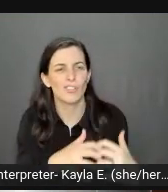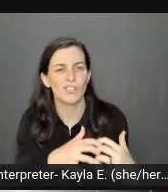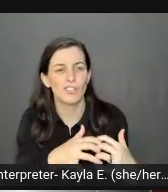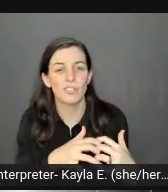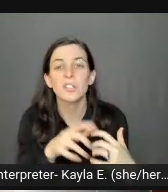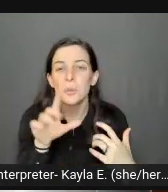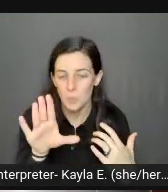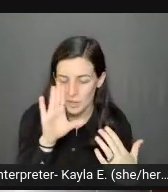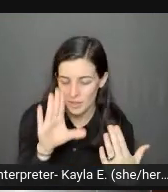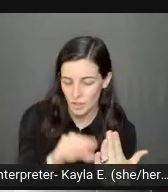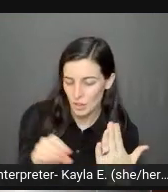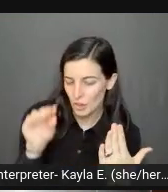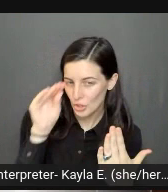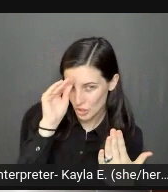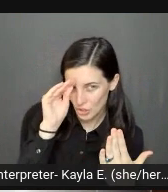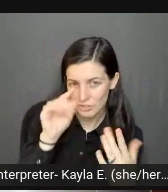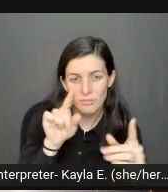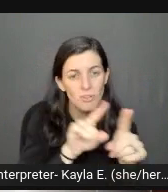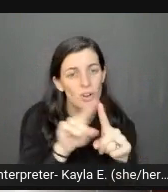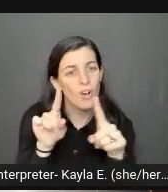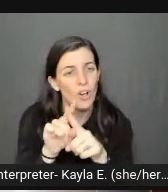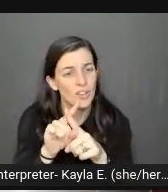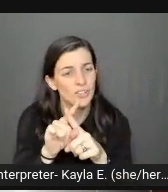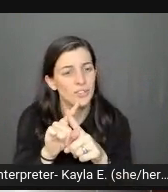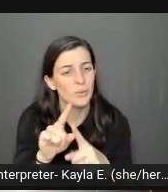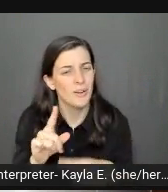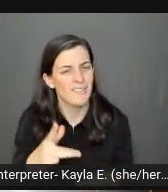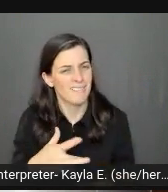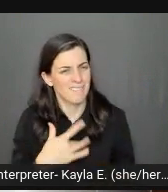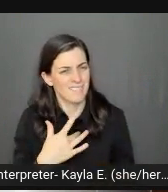You will also feel how do people with disabilities,